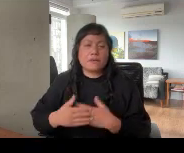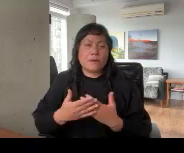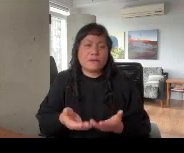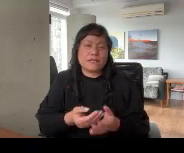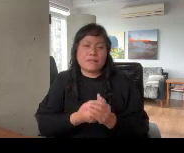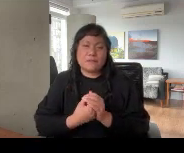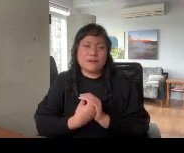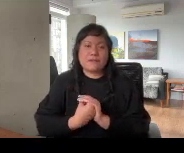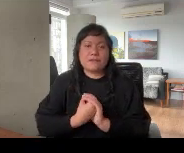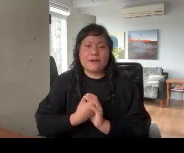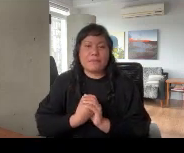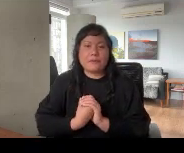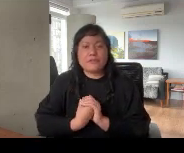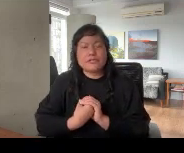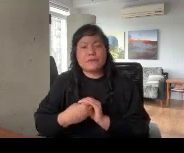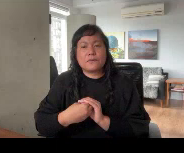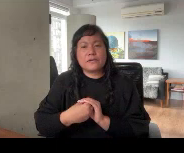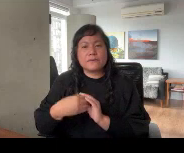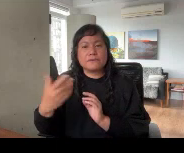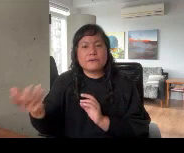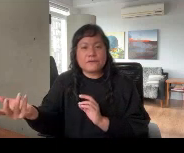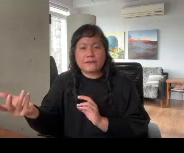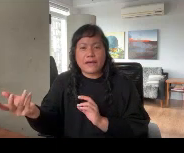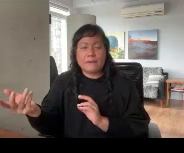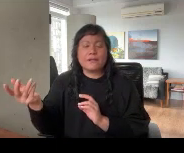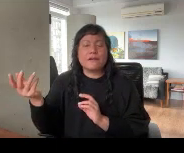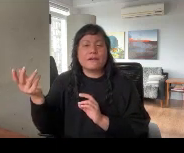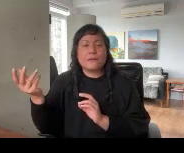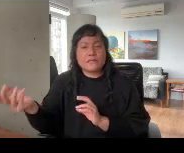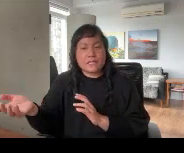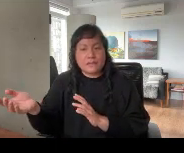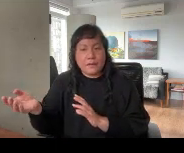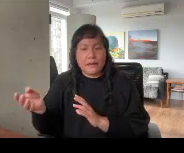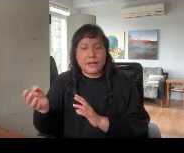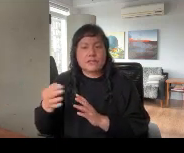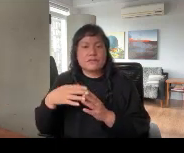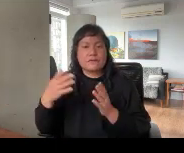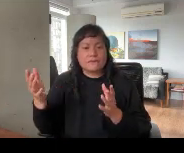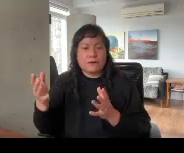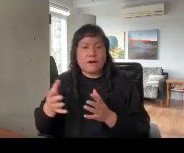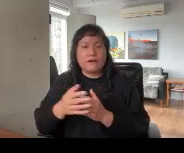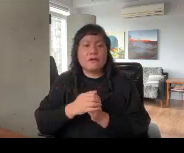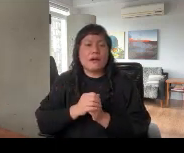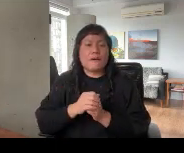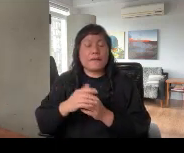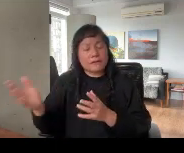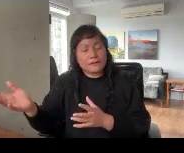it's a quote that summarizes our approach towards improving alignment with DEI practices overall,